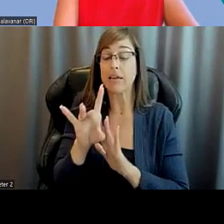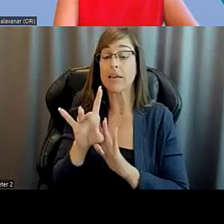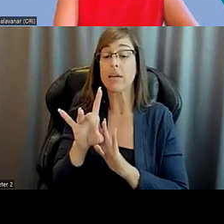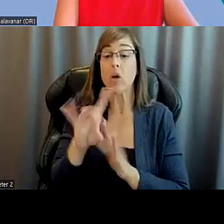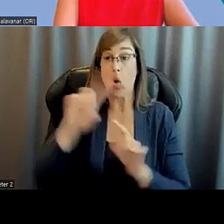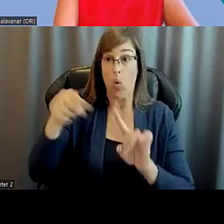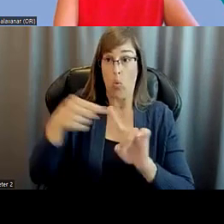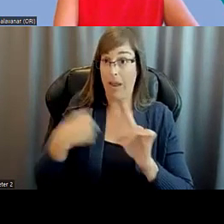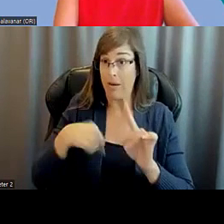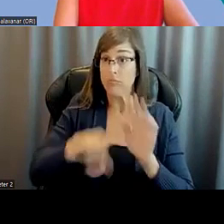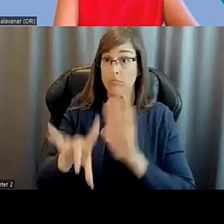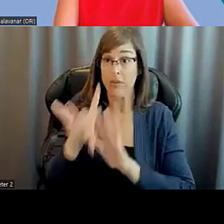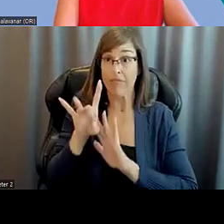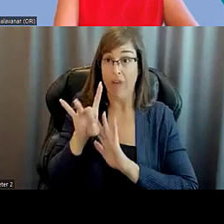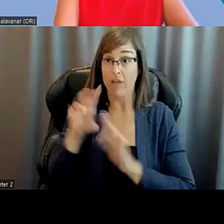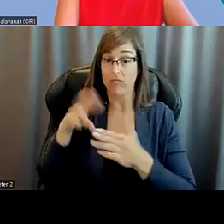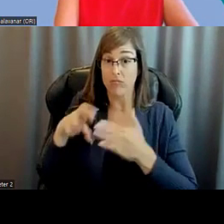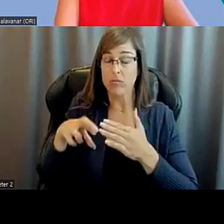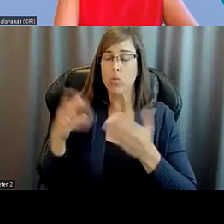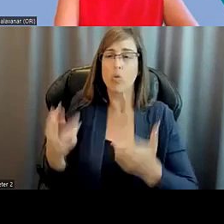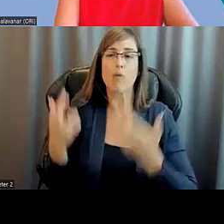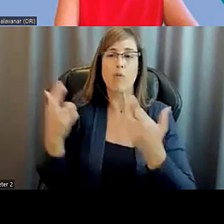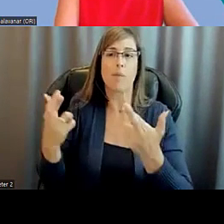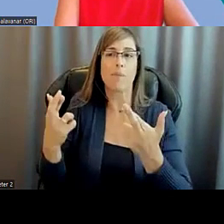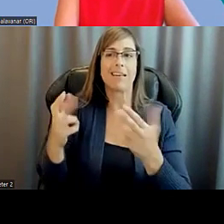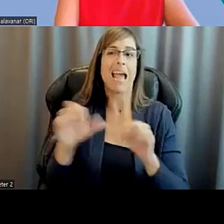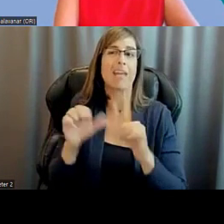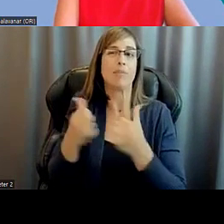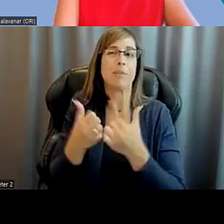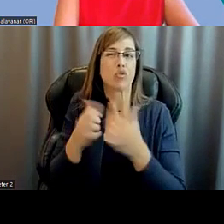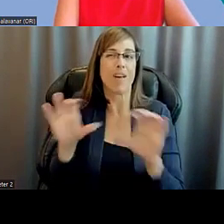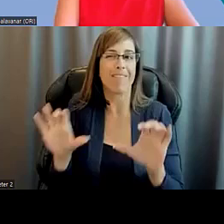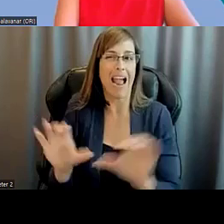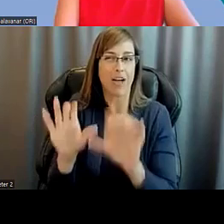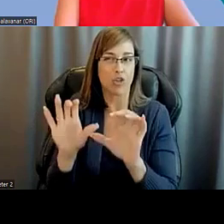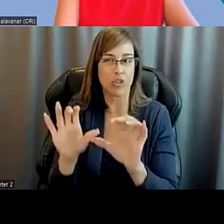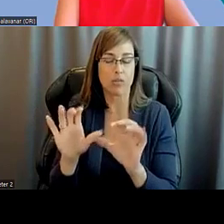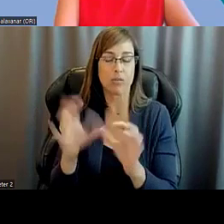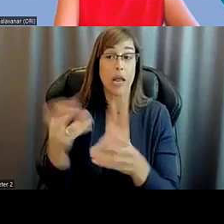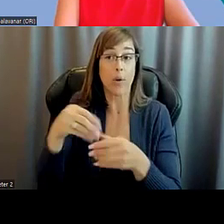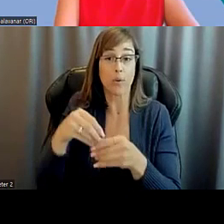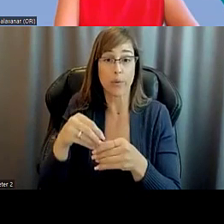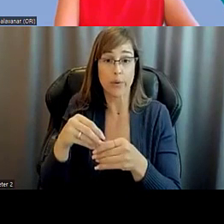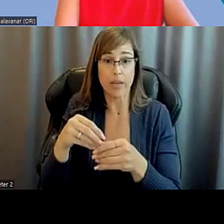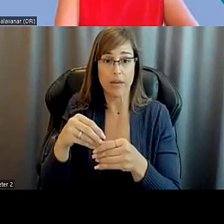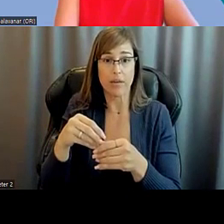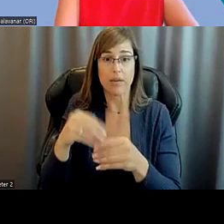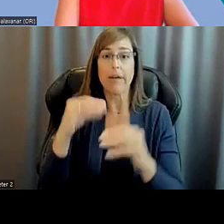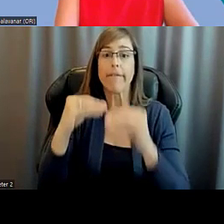we recommend administrative action that includes fixing research record,